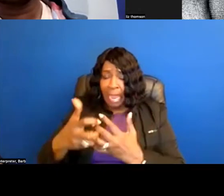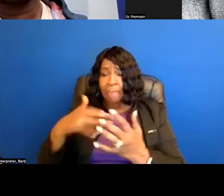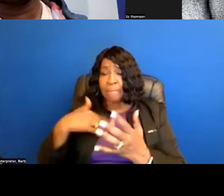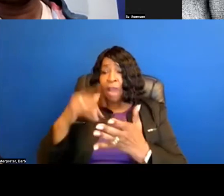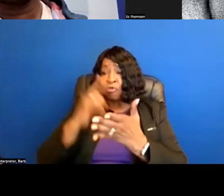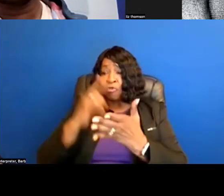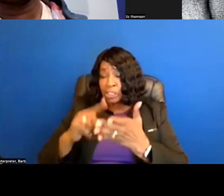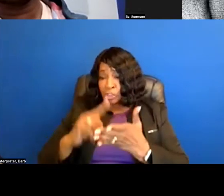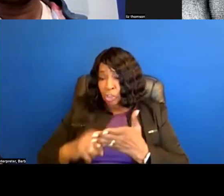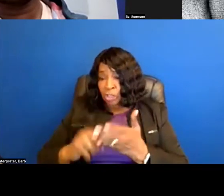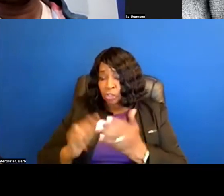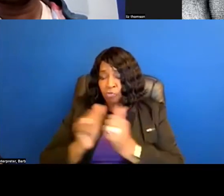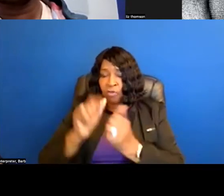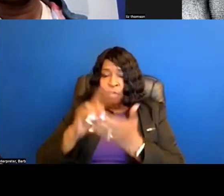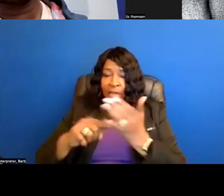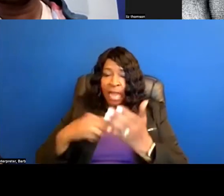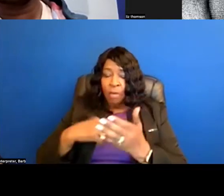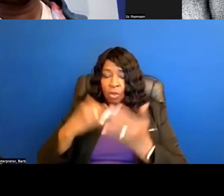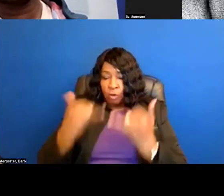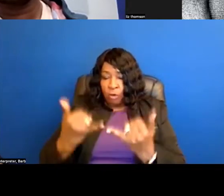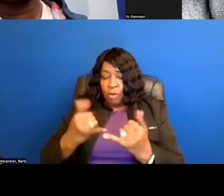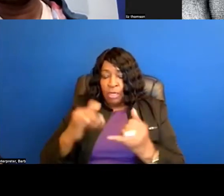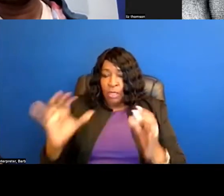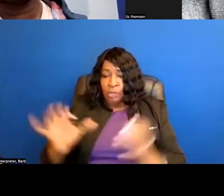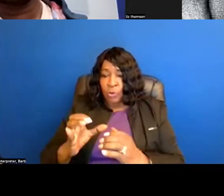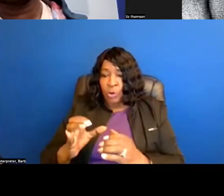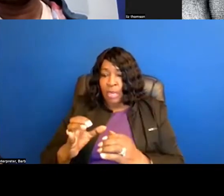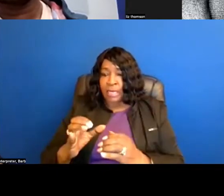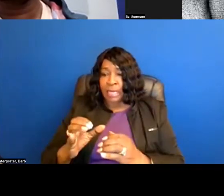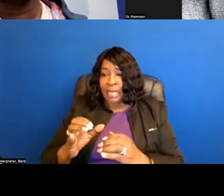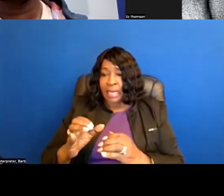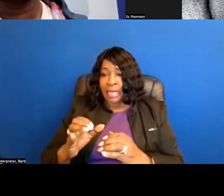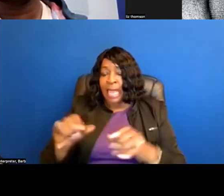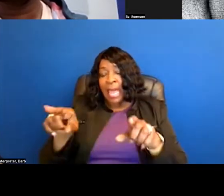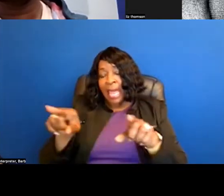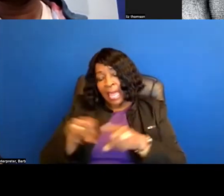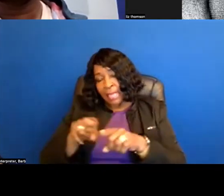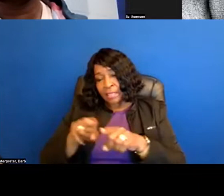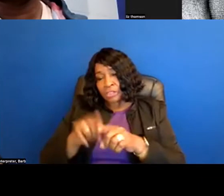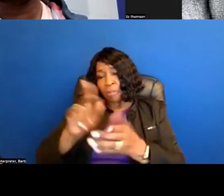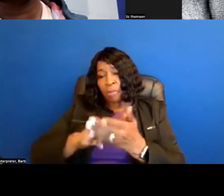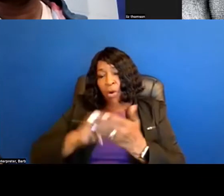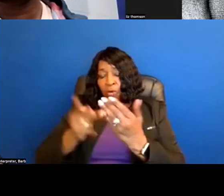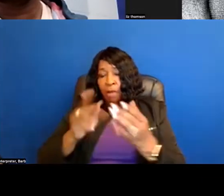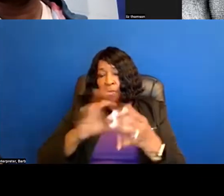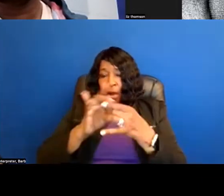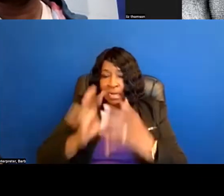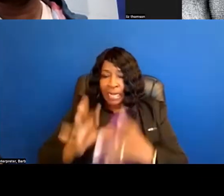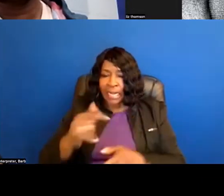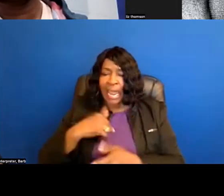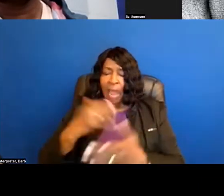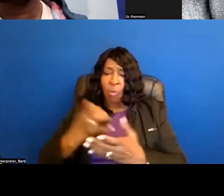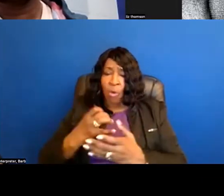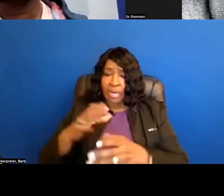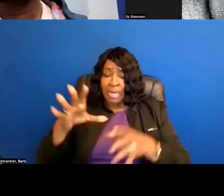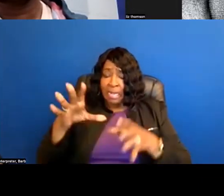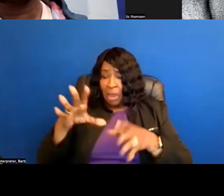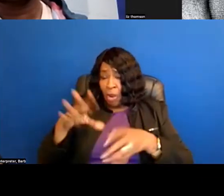with what I was currently doing as the program coordinator. I just wanna own that during that time